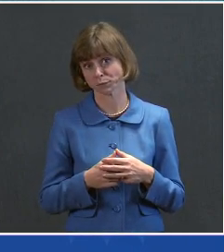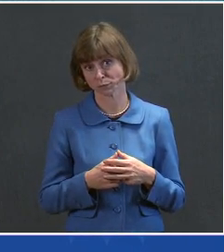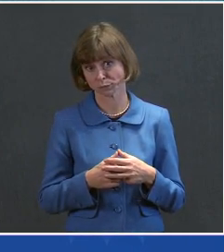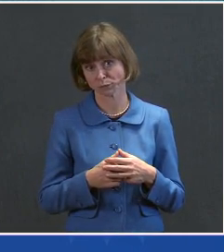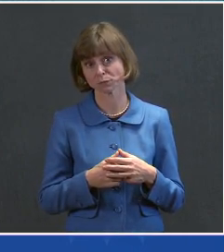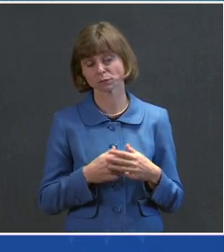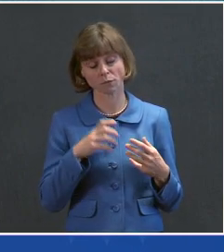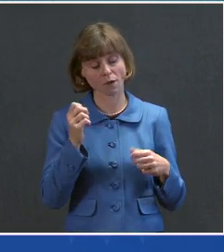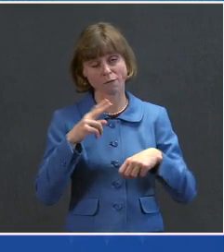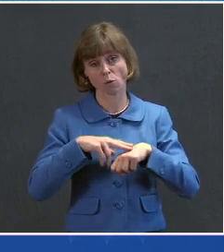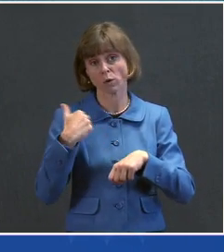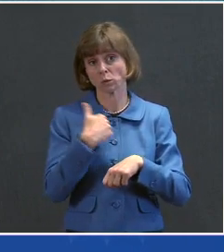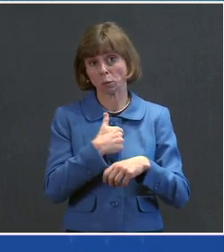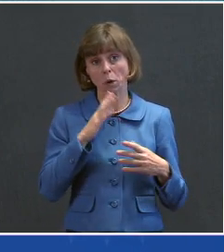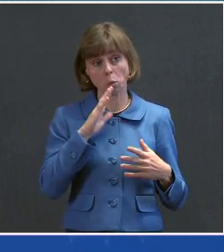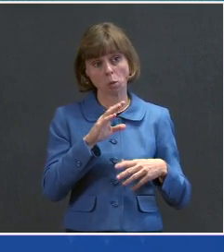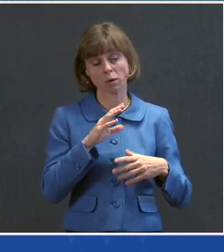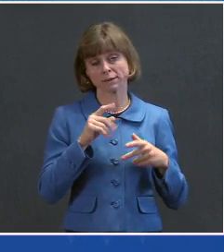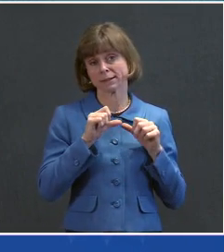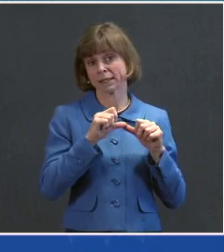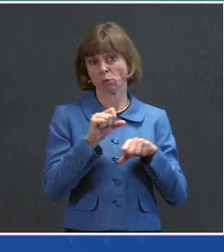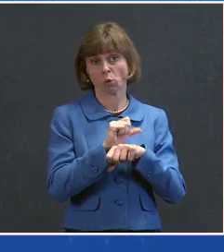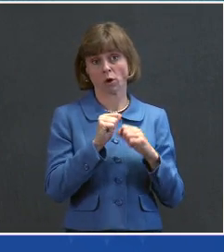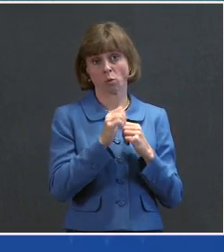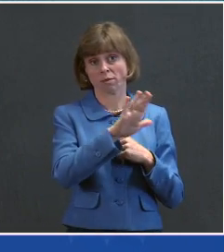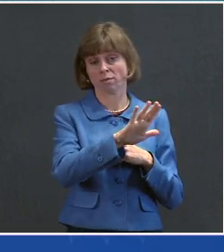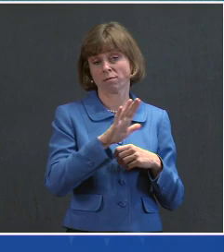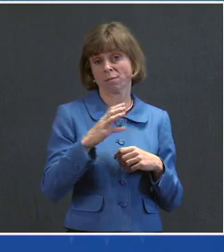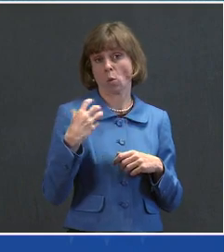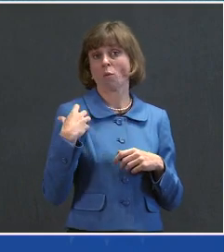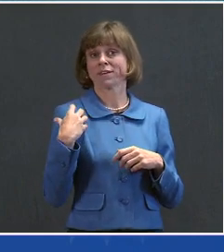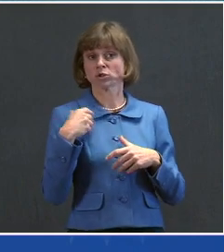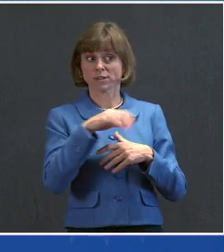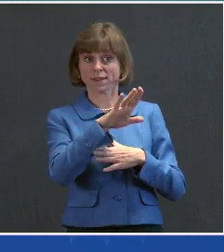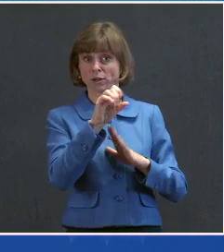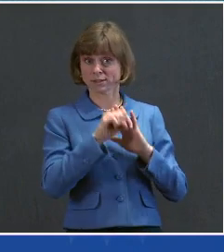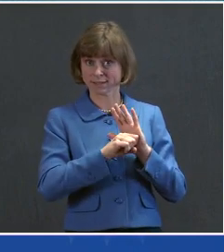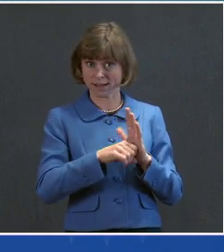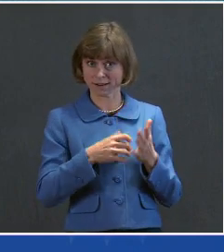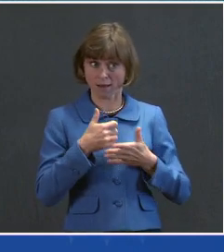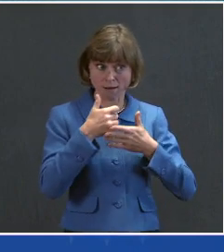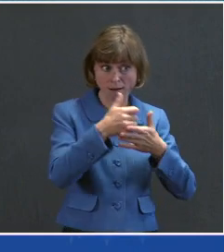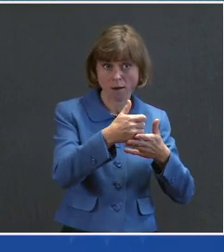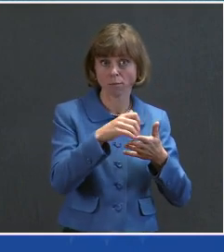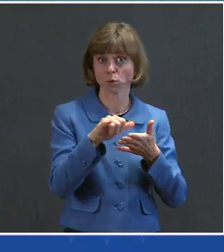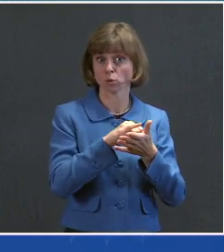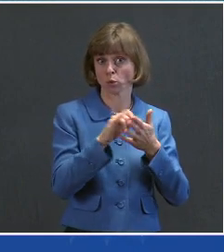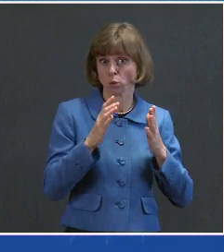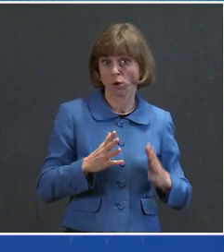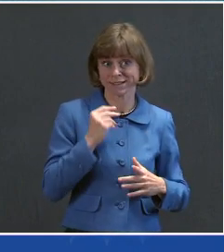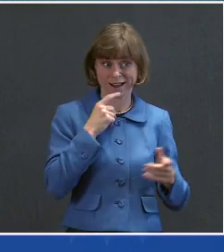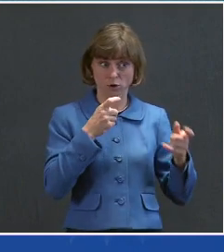in that state to help the people of New York, help get the pandemic under control, and help get people back to work.